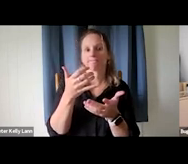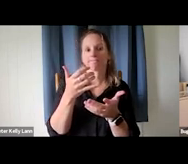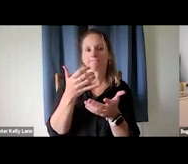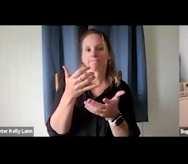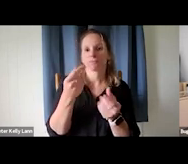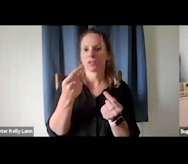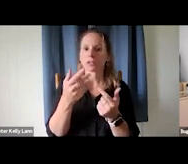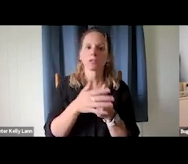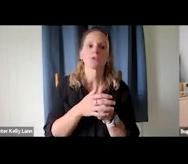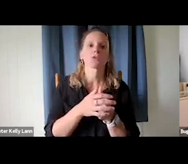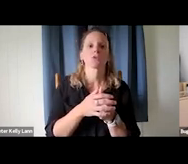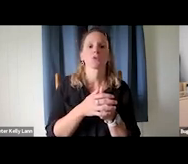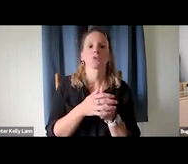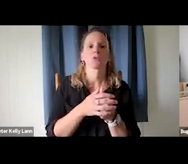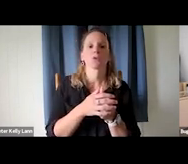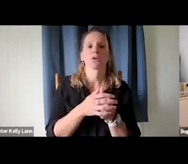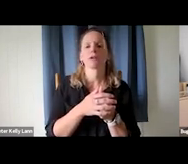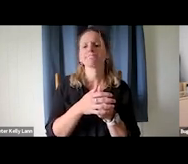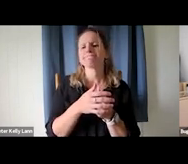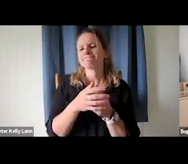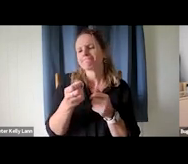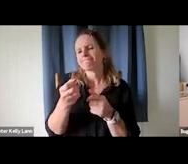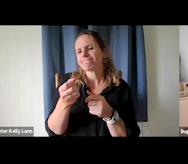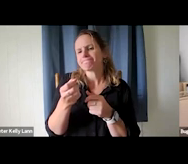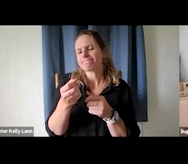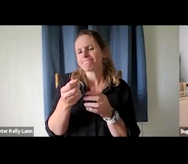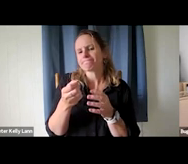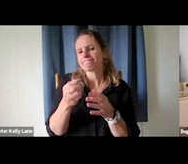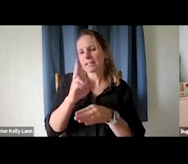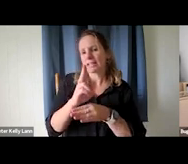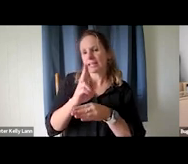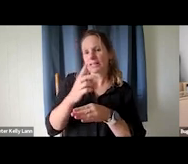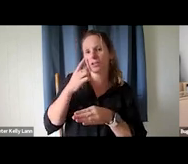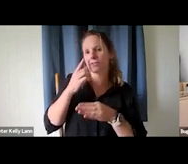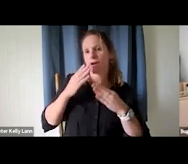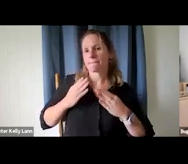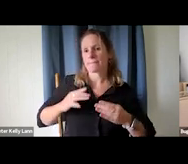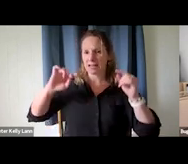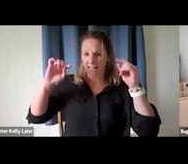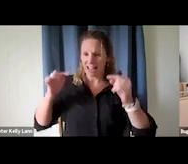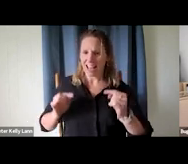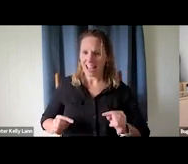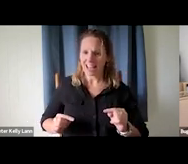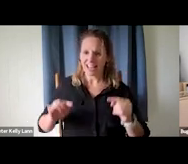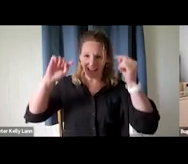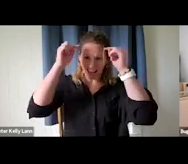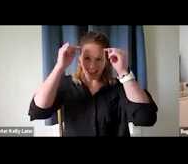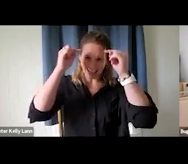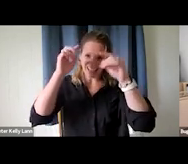and it mentions a couple times that they use for body aches and headaches, body pains and headaches.